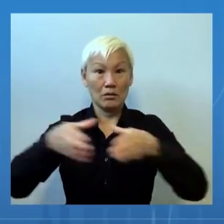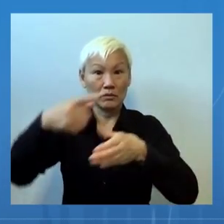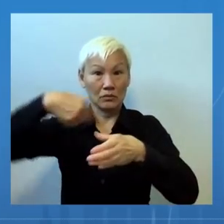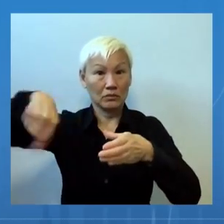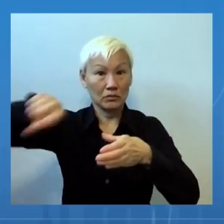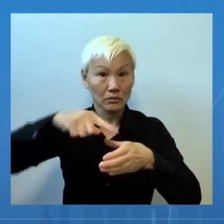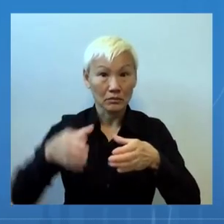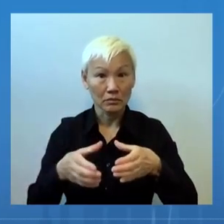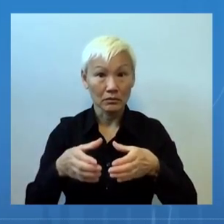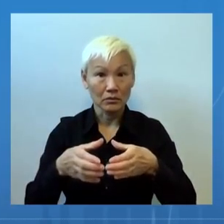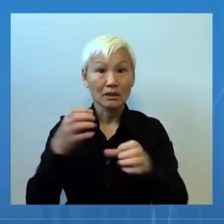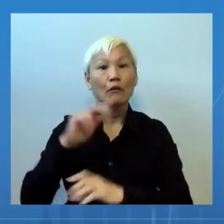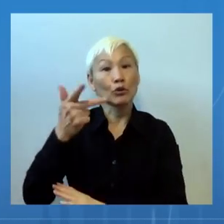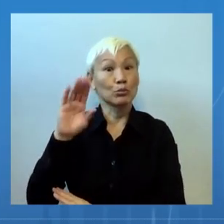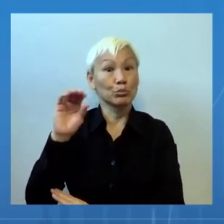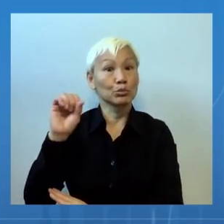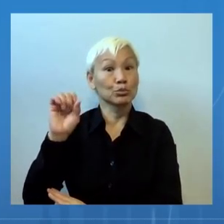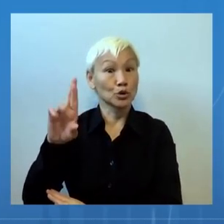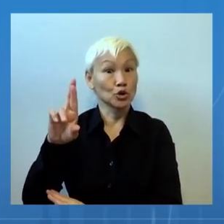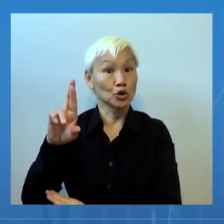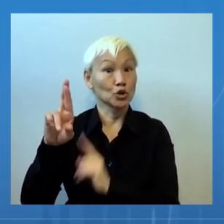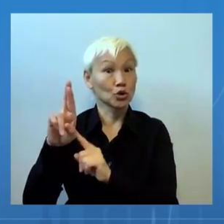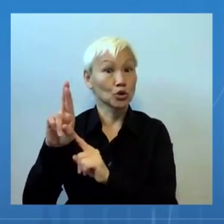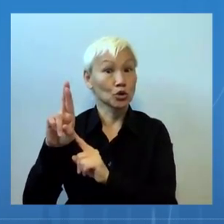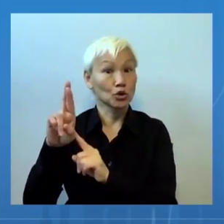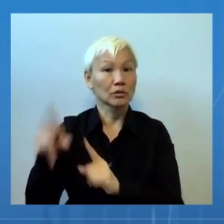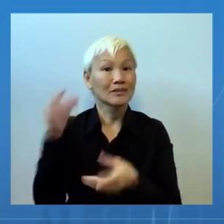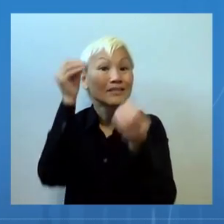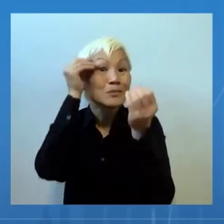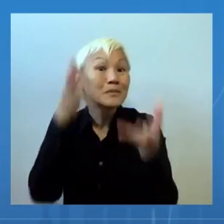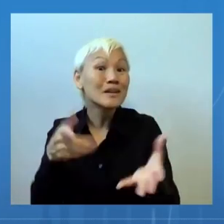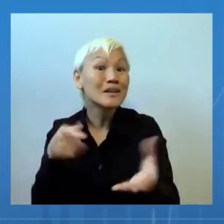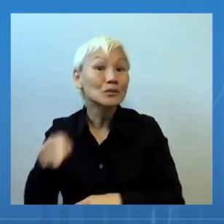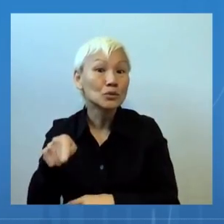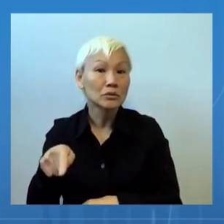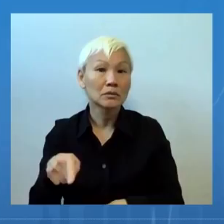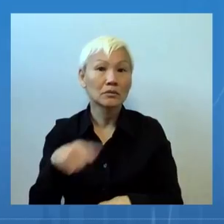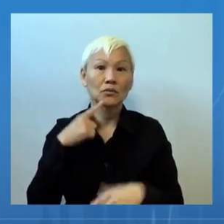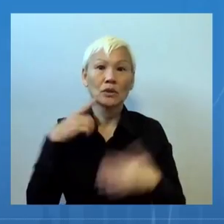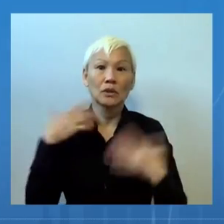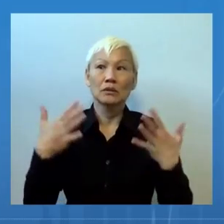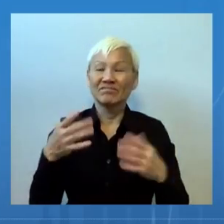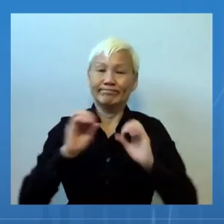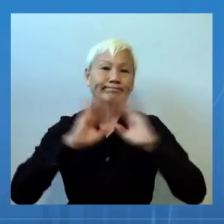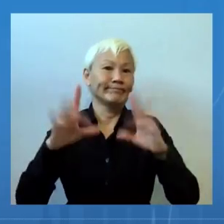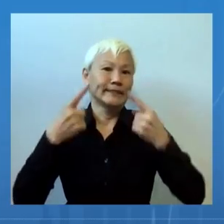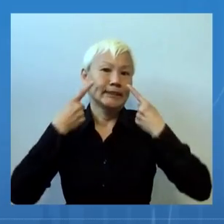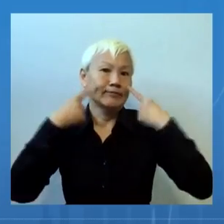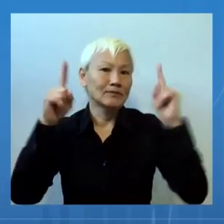And again, the data are rather dramatic: a 93 percent lower risk of hospitalization,